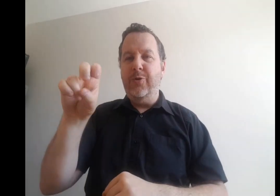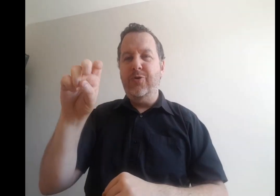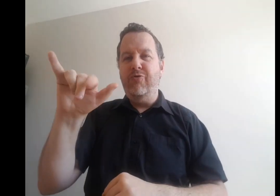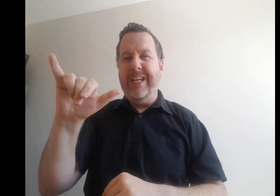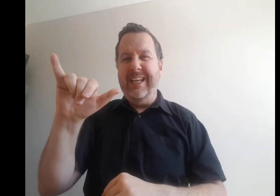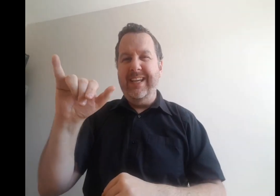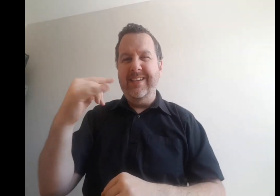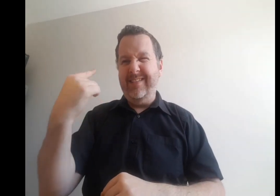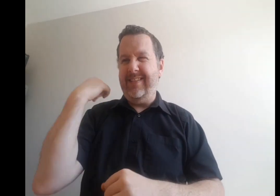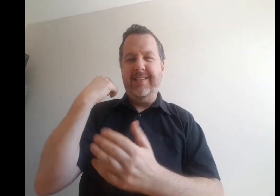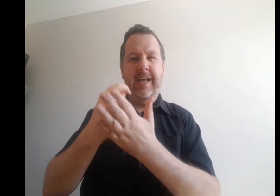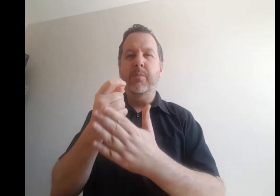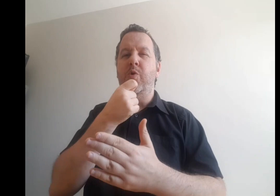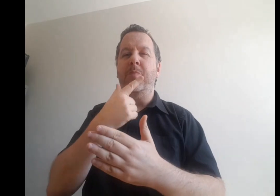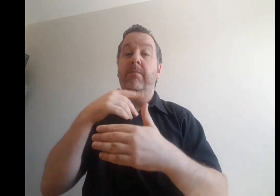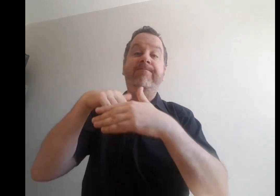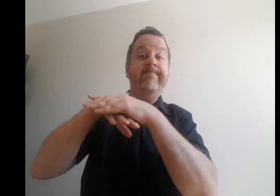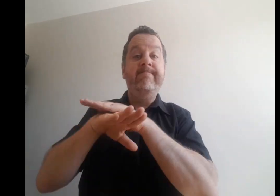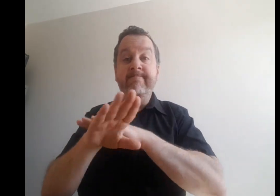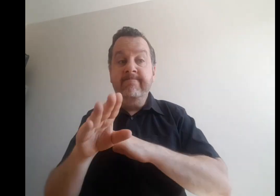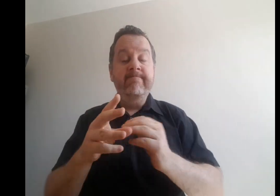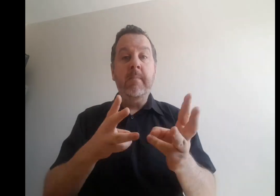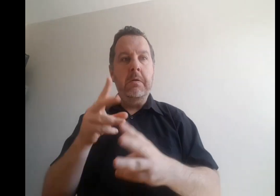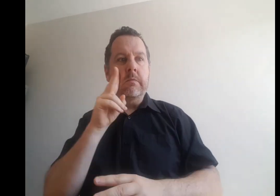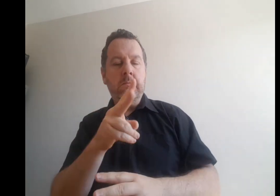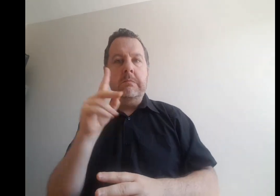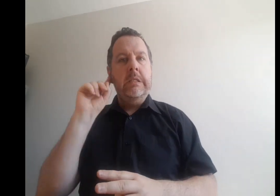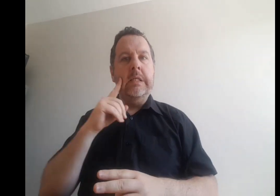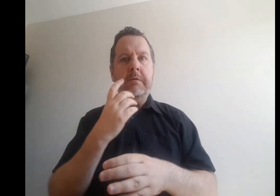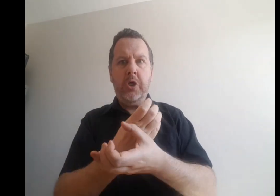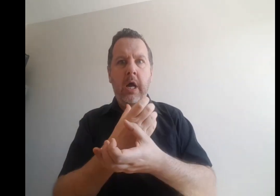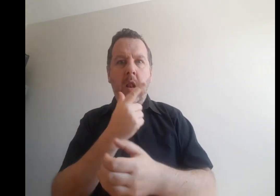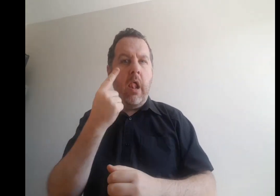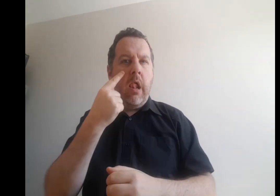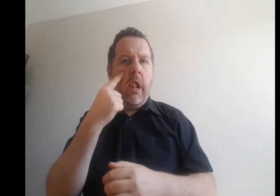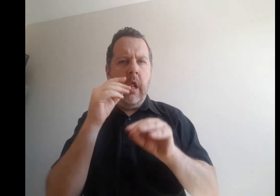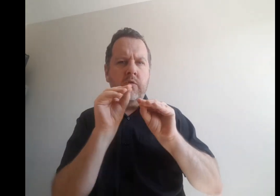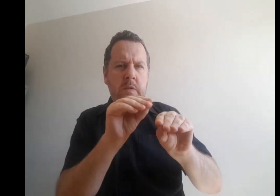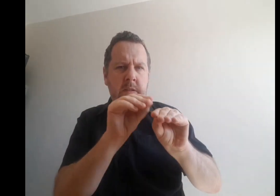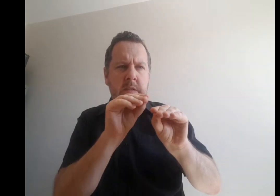where he came across deaf children and experimented with teaching them.